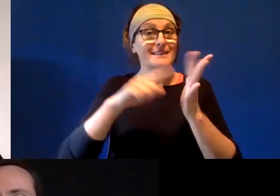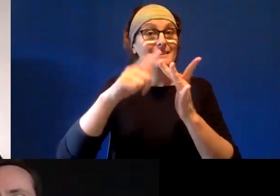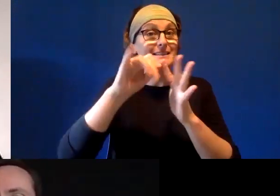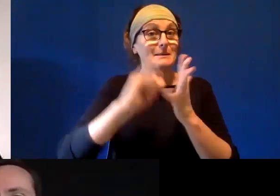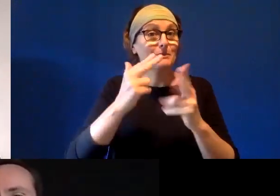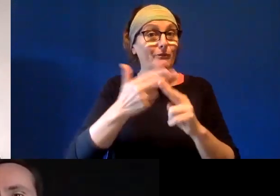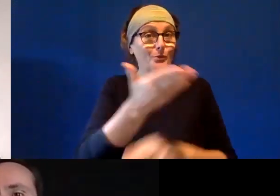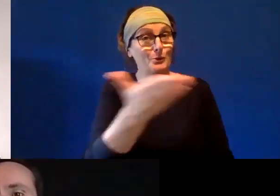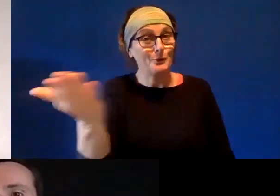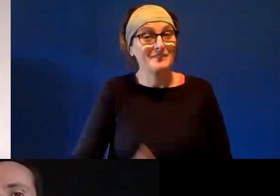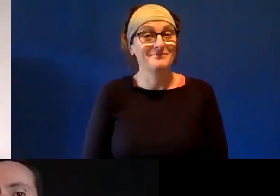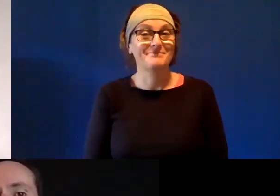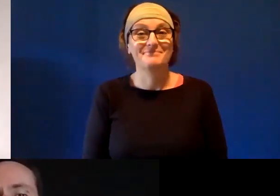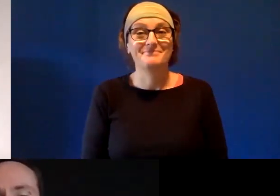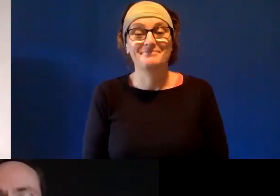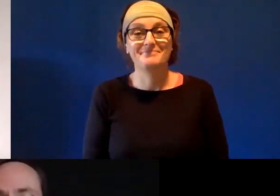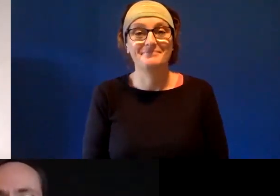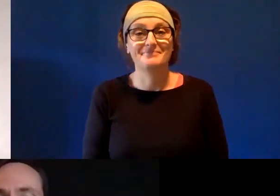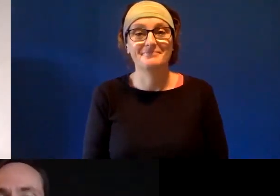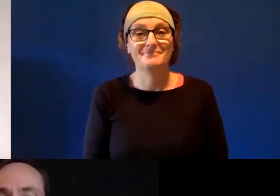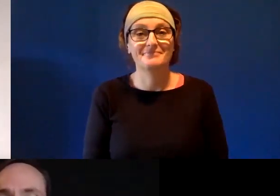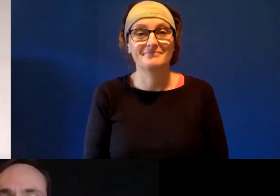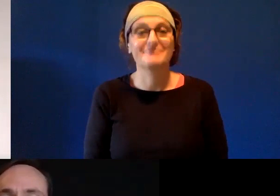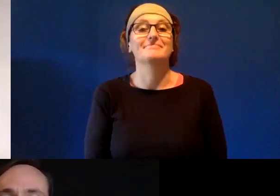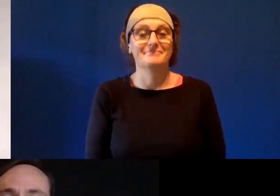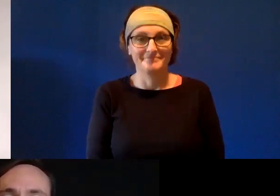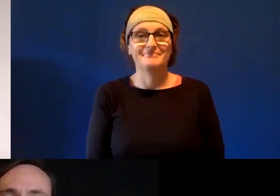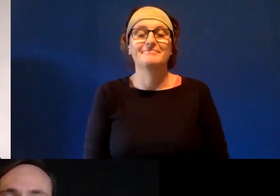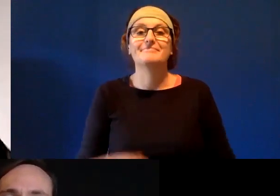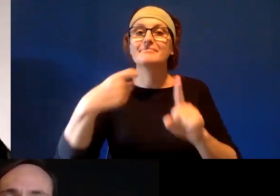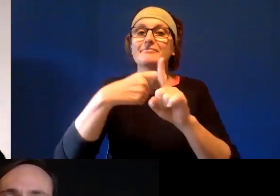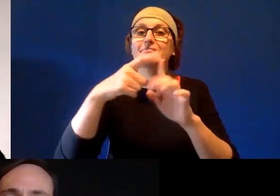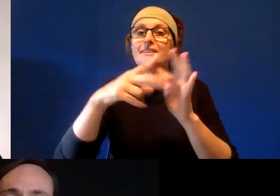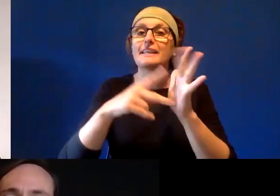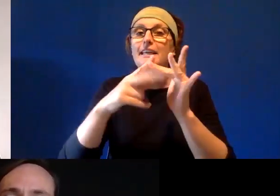Listen, that was